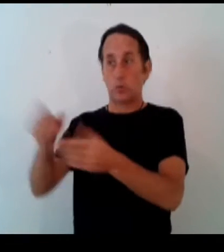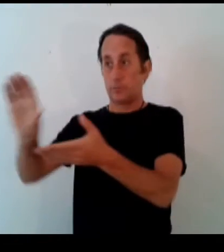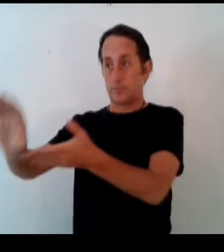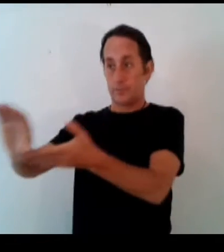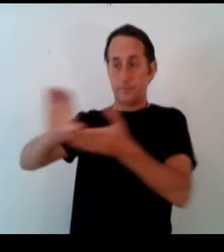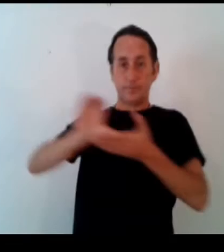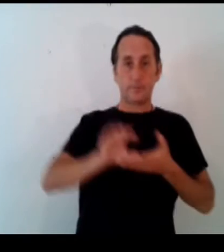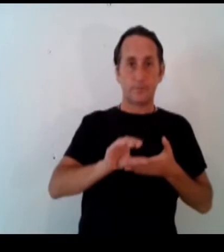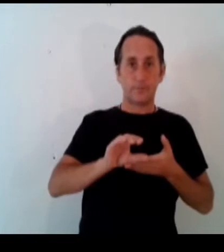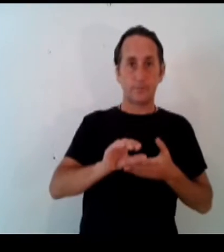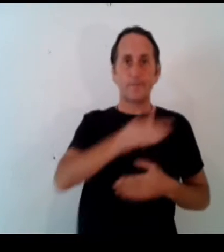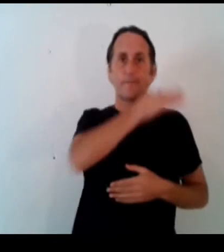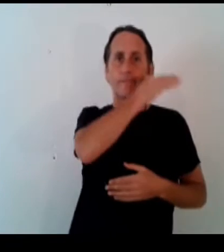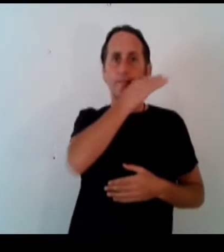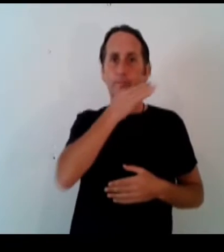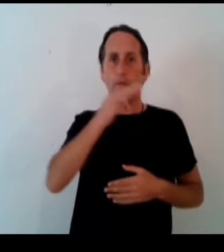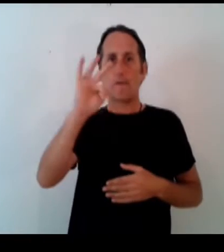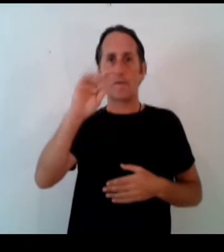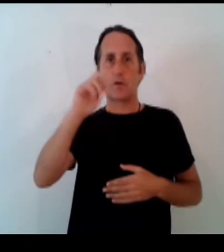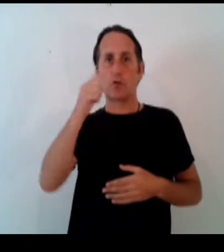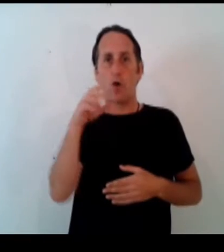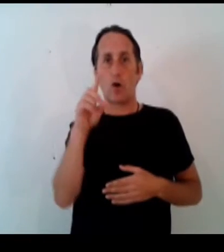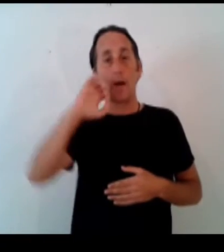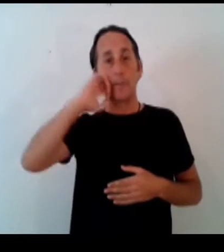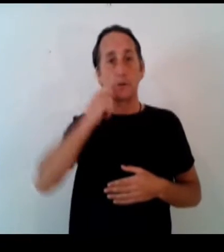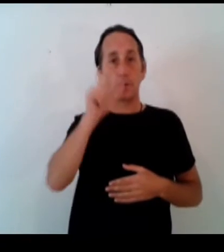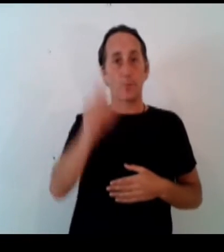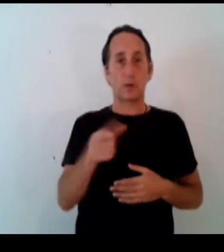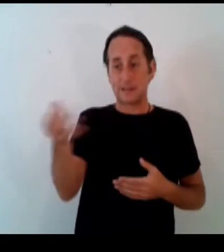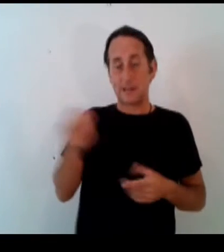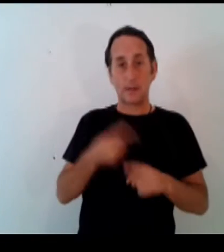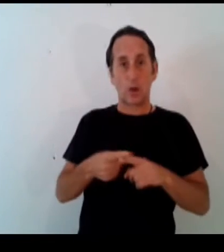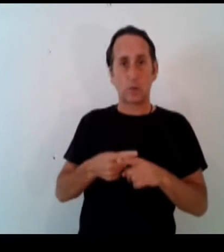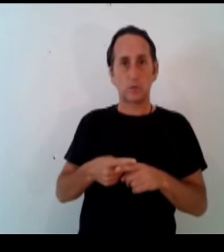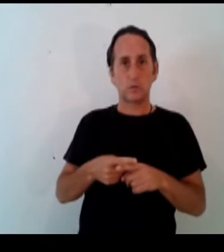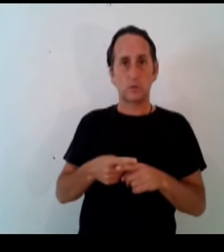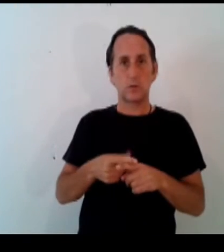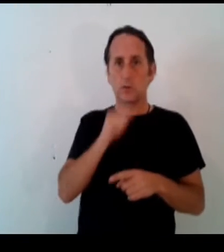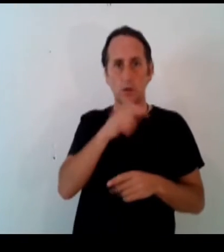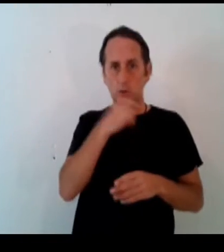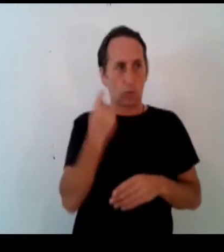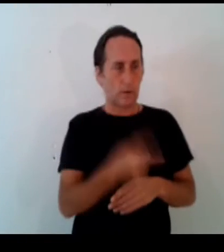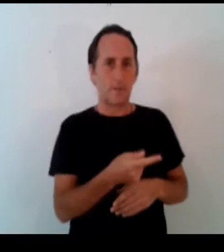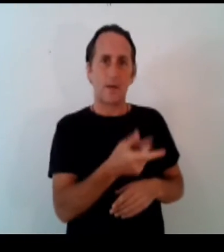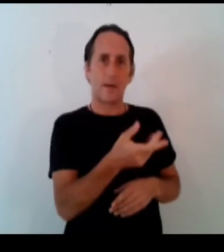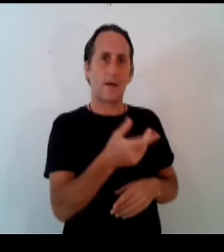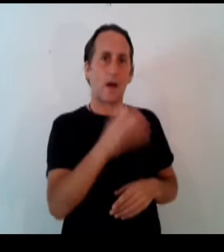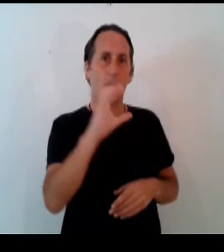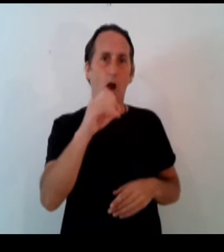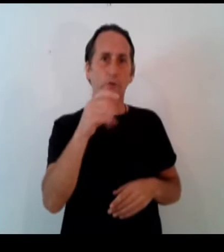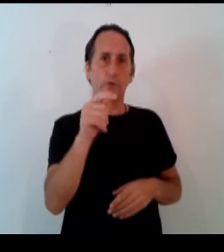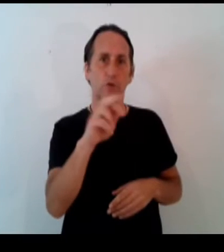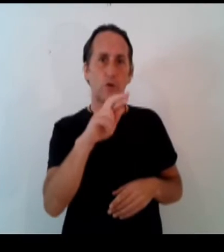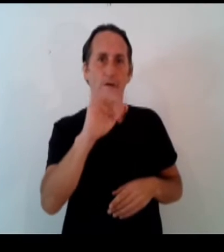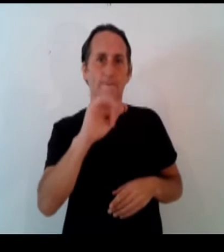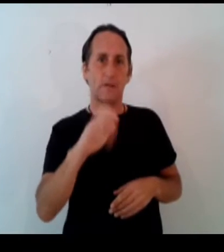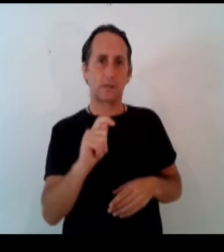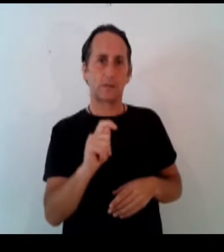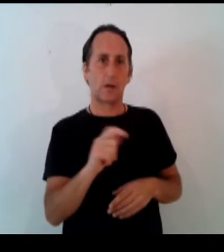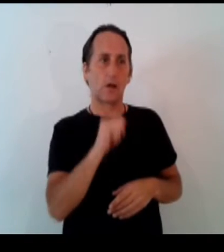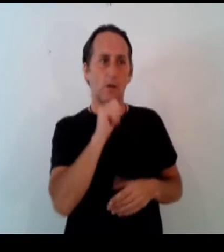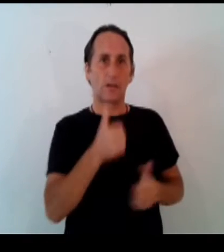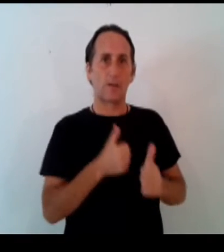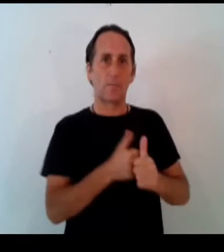it is fraudulent because the person getting the loan is not told it is counterfeit and there's nothing to back it.